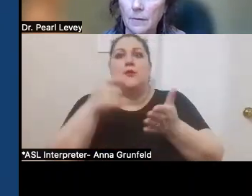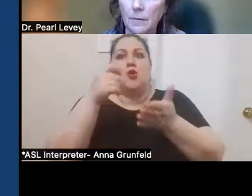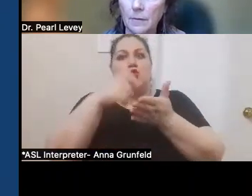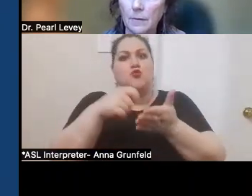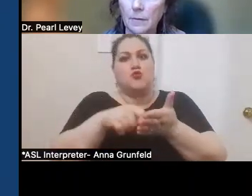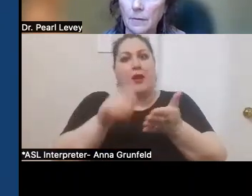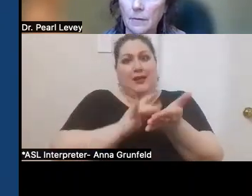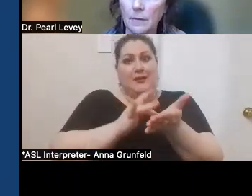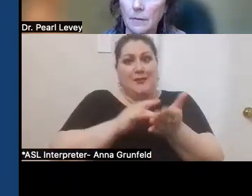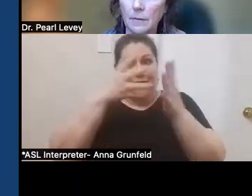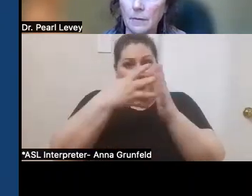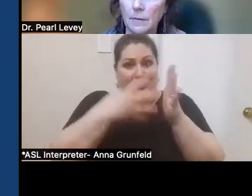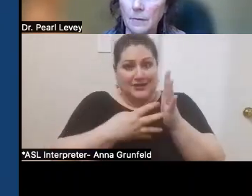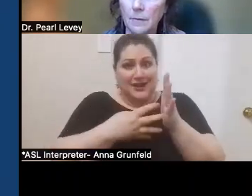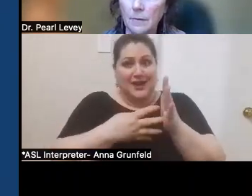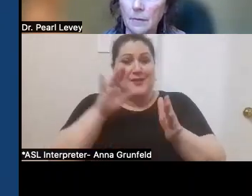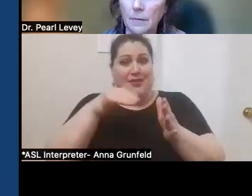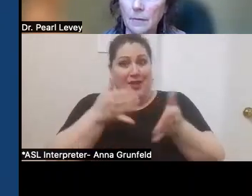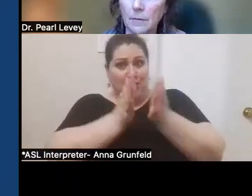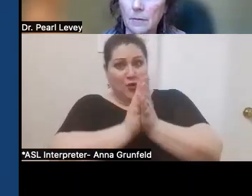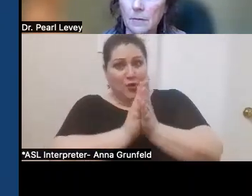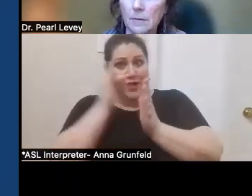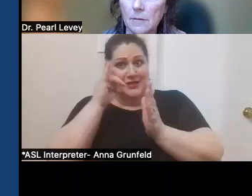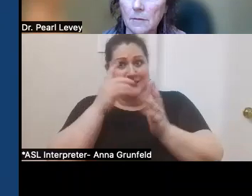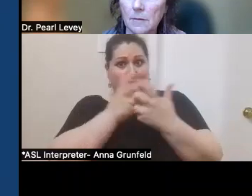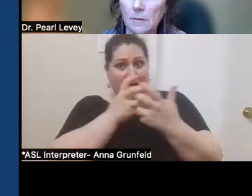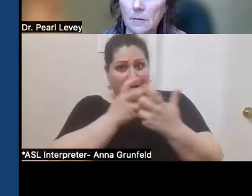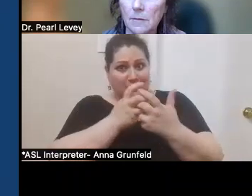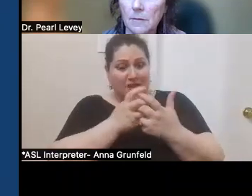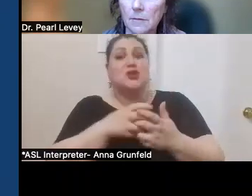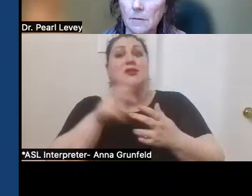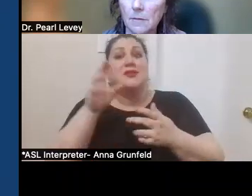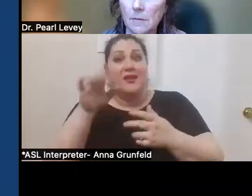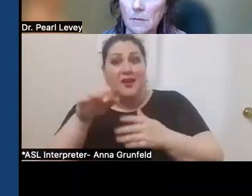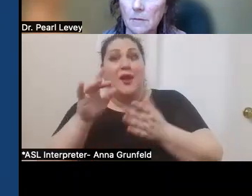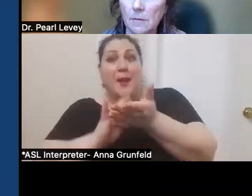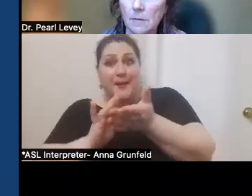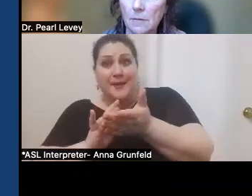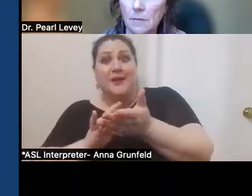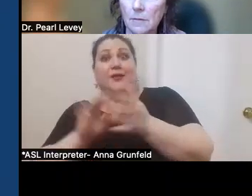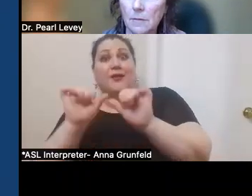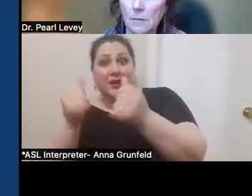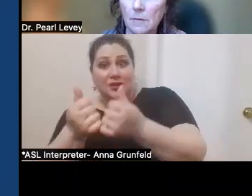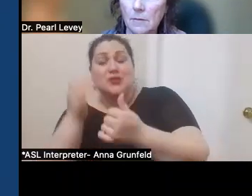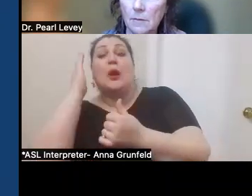the MCC will ask for documentation of earlier accommodations applied and